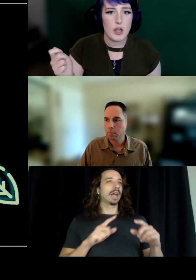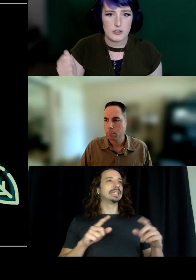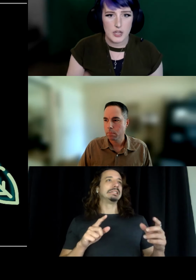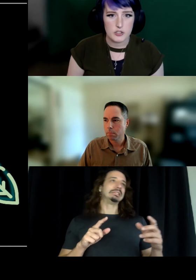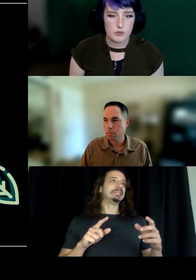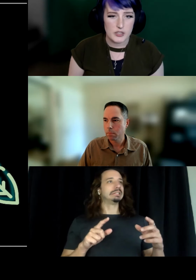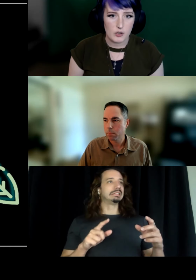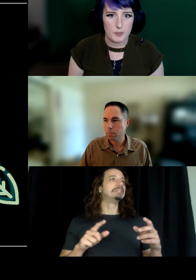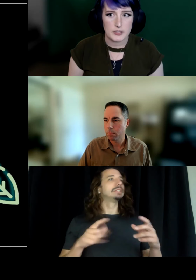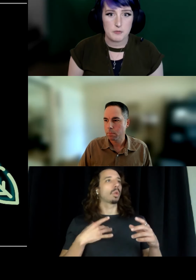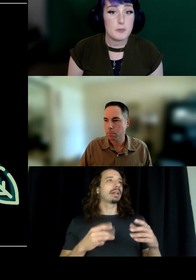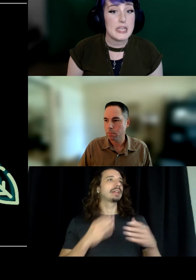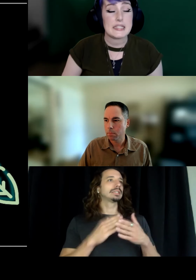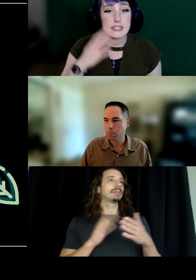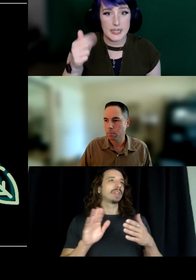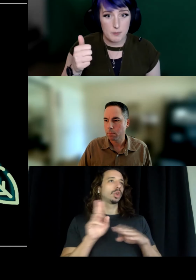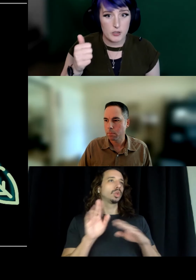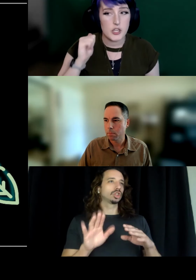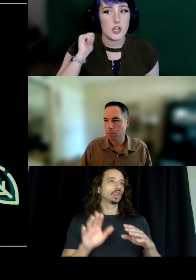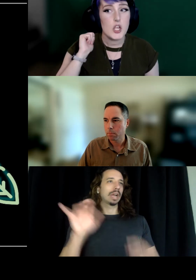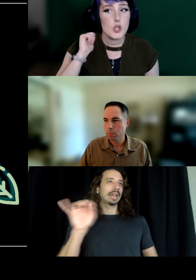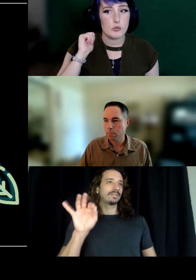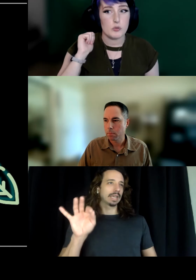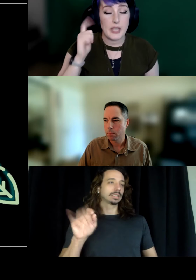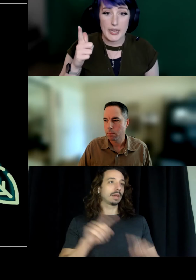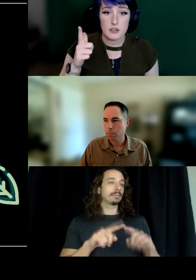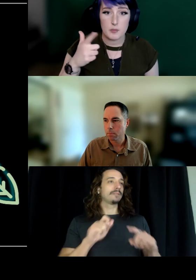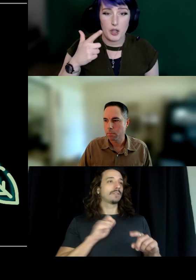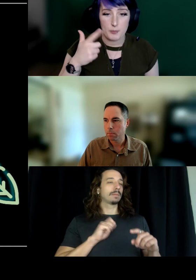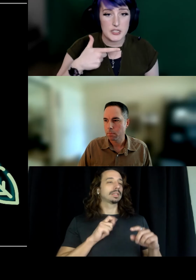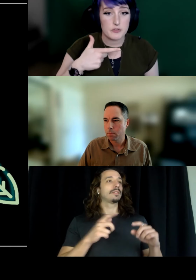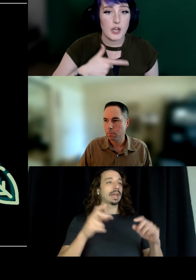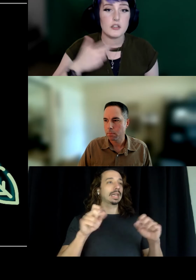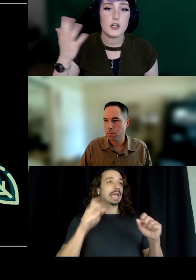I do think that Grammarly, for me as a sighted person who can perceive color,